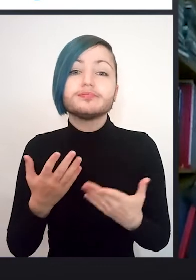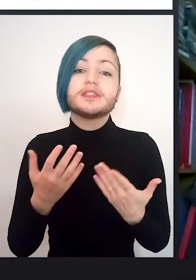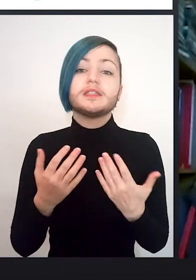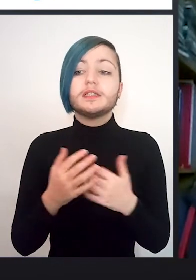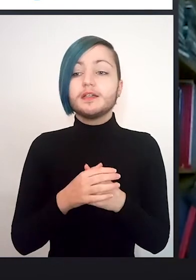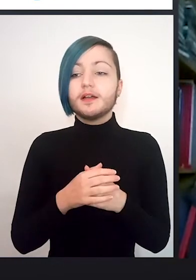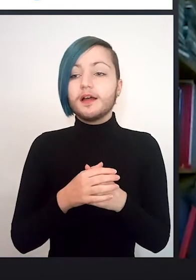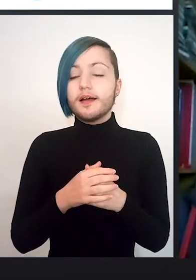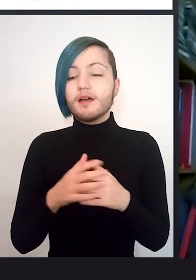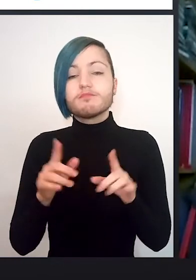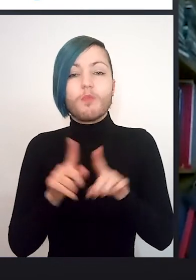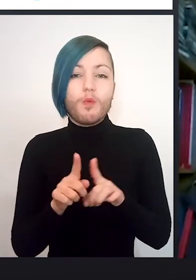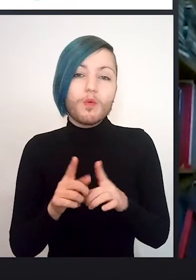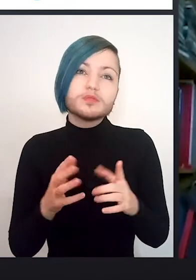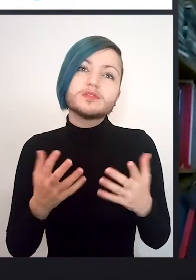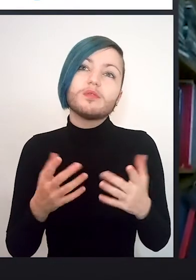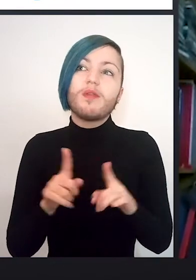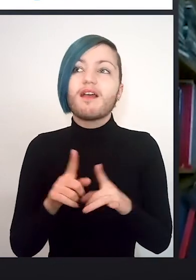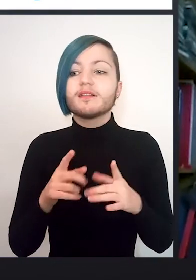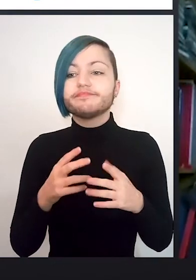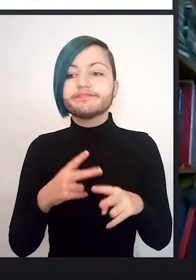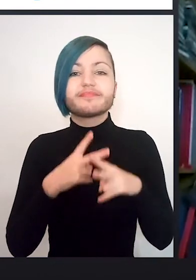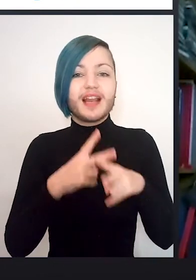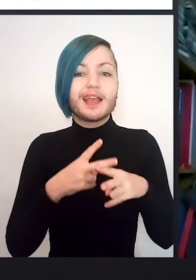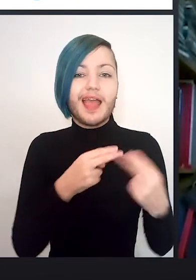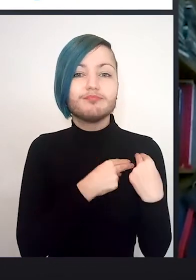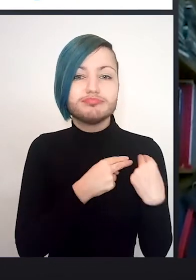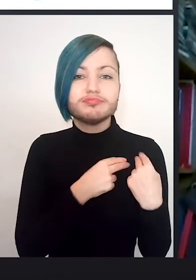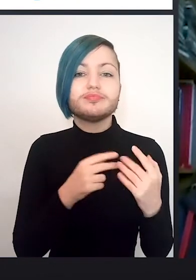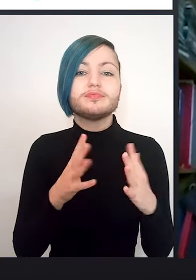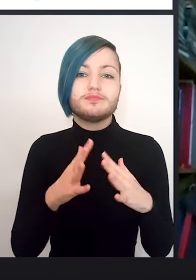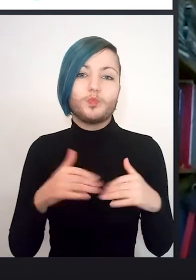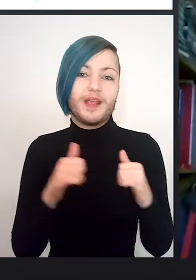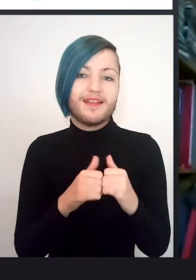with work and everything like that, and care responsibilities at the weekend,